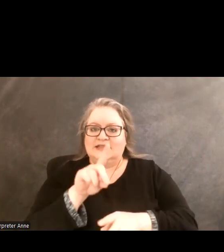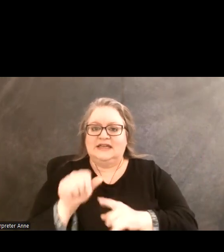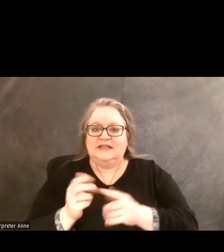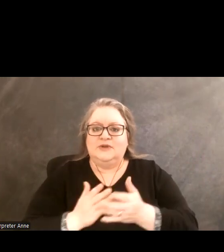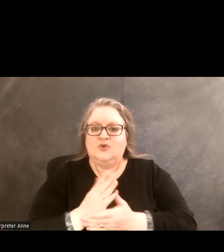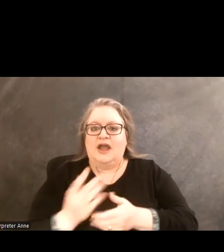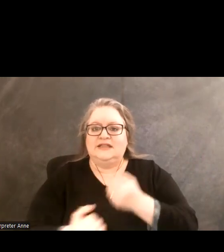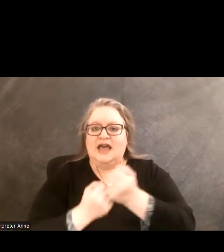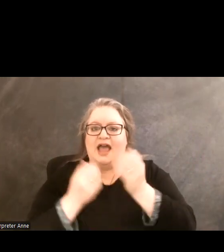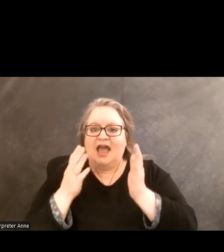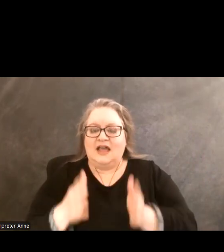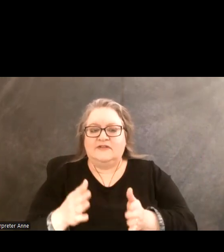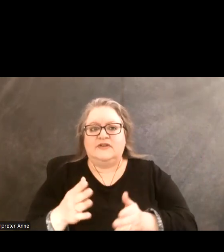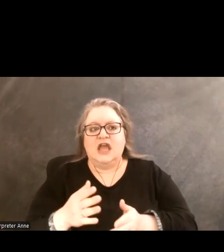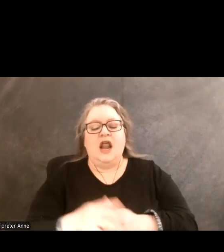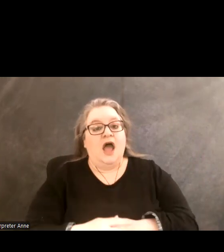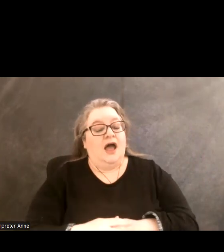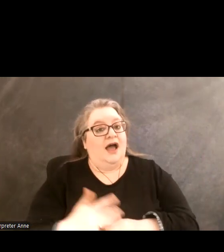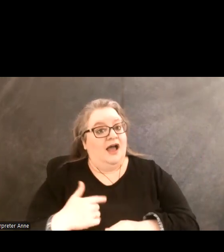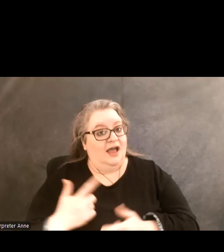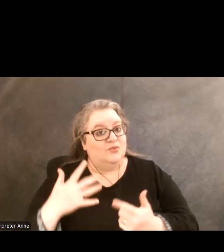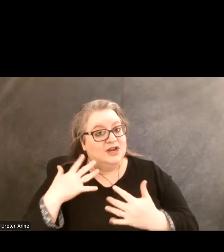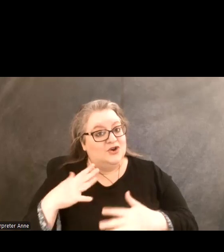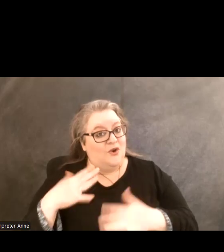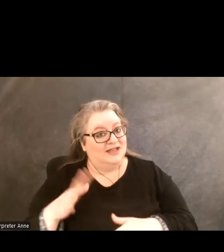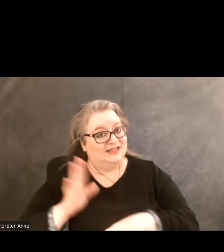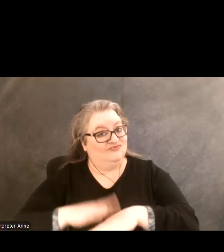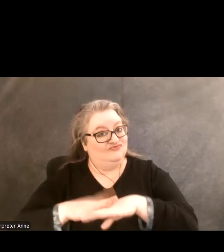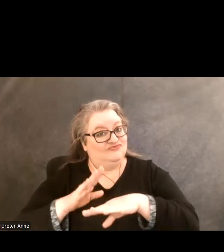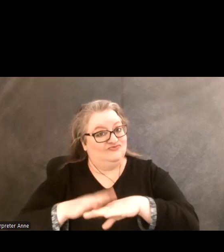advocate pretty noisy about not letting people get away with